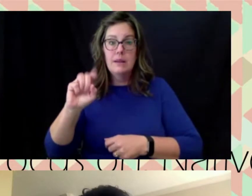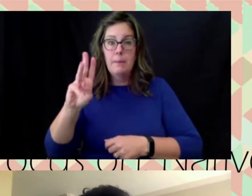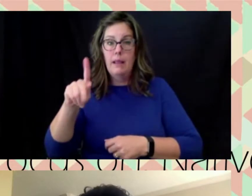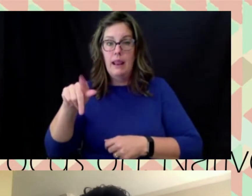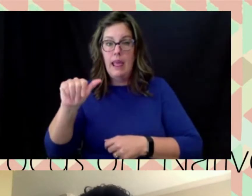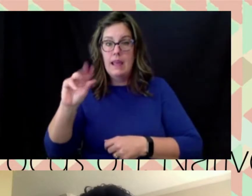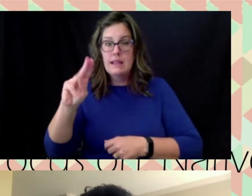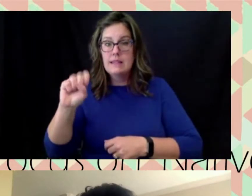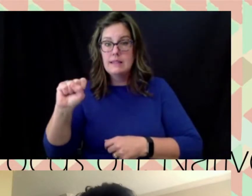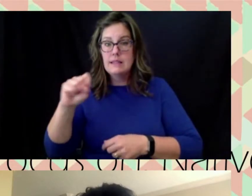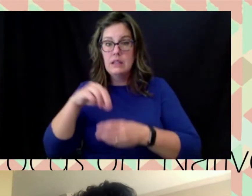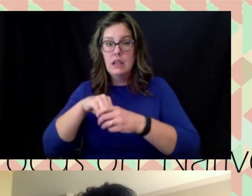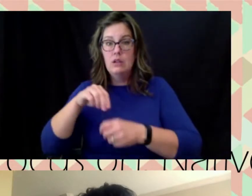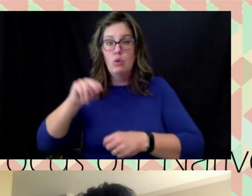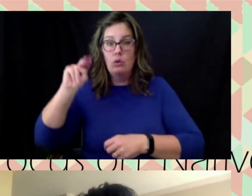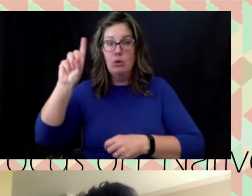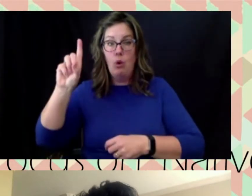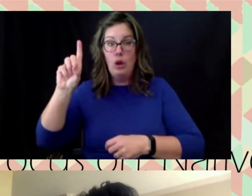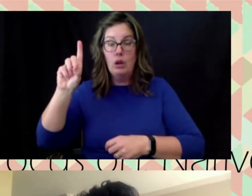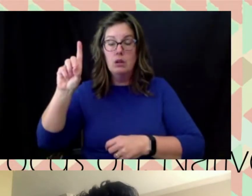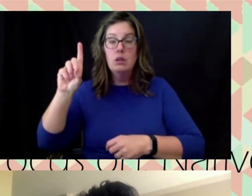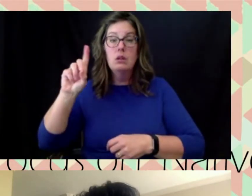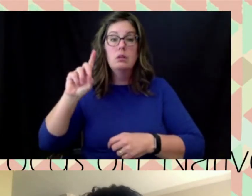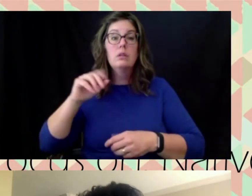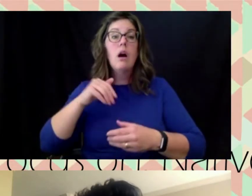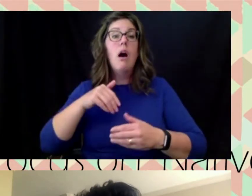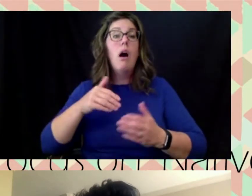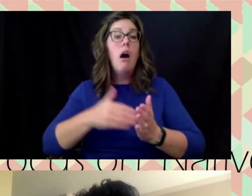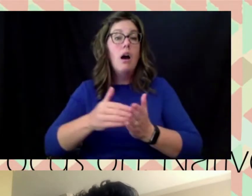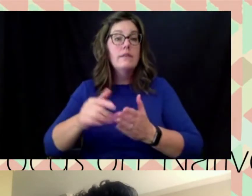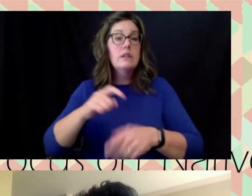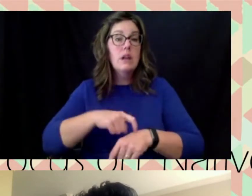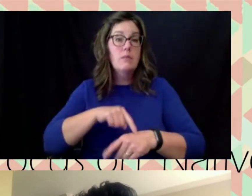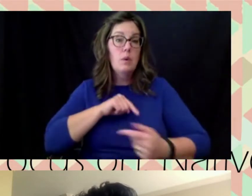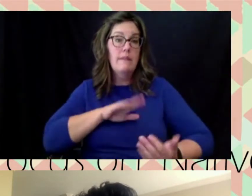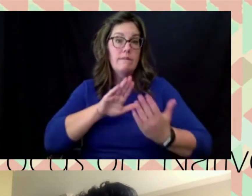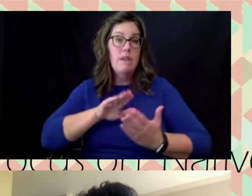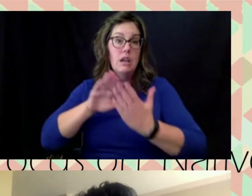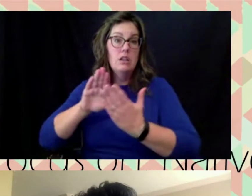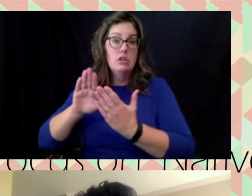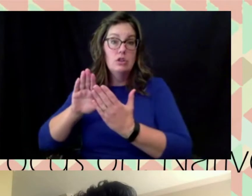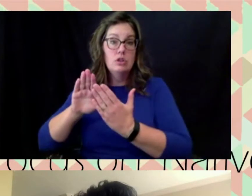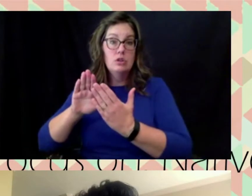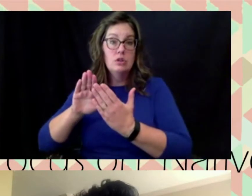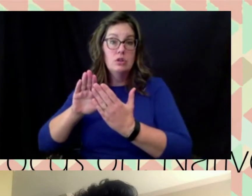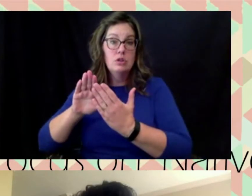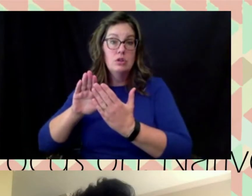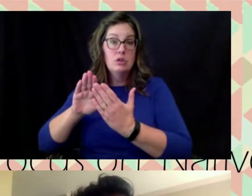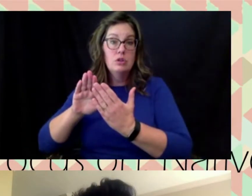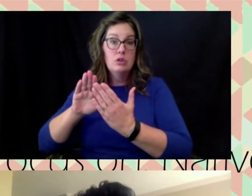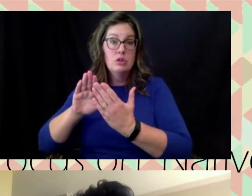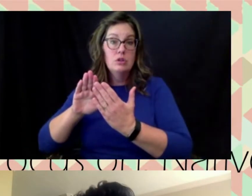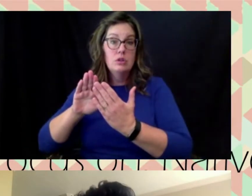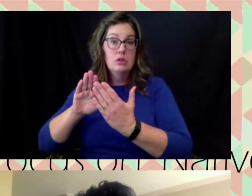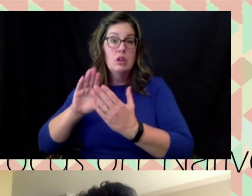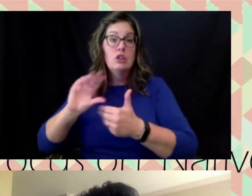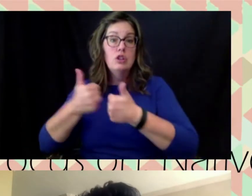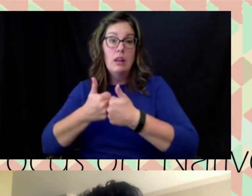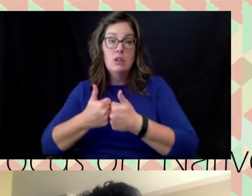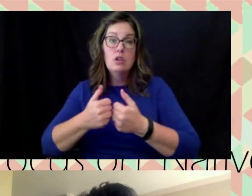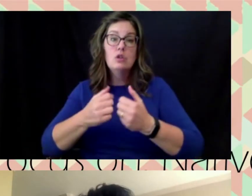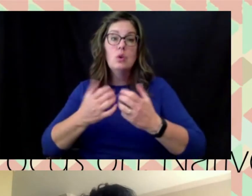oftentimes we face challenges with a shortage of law enforcement i experienced this also firsthand